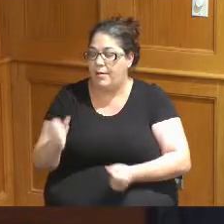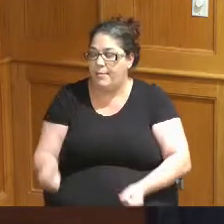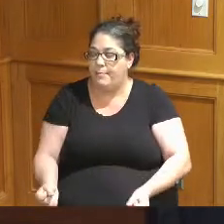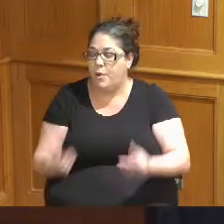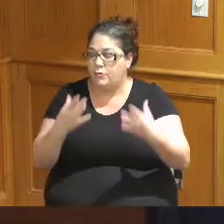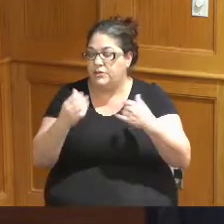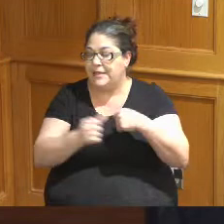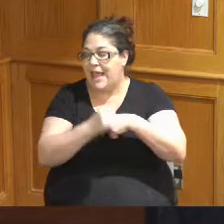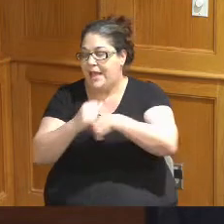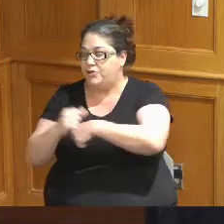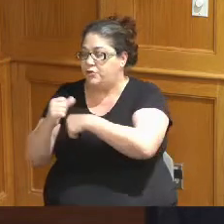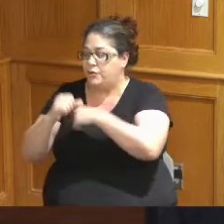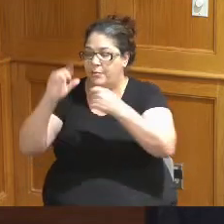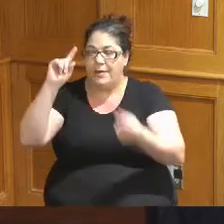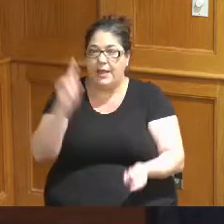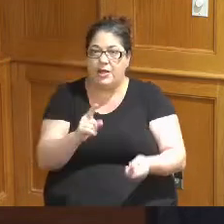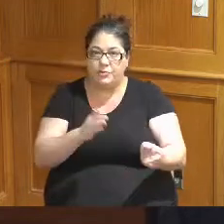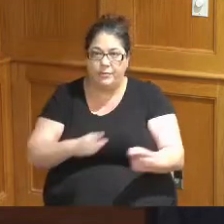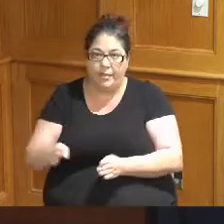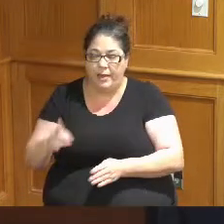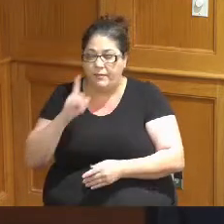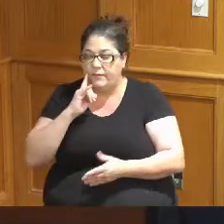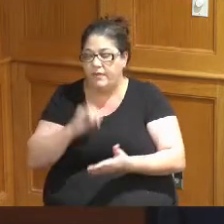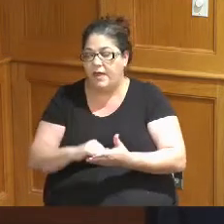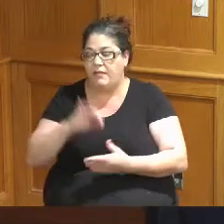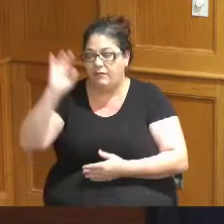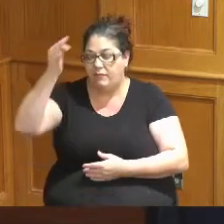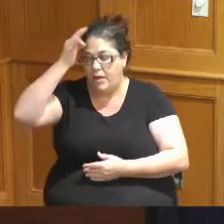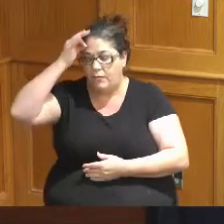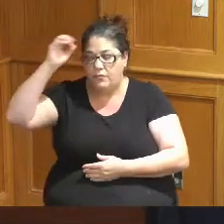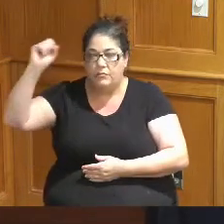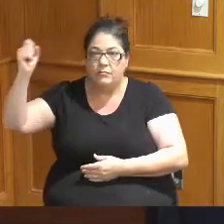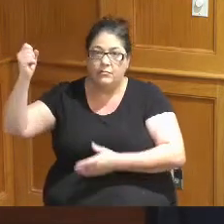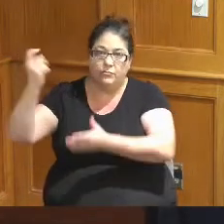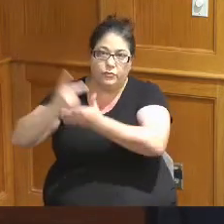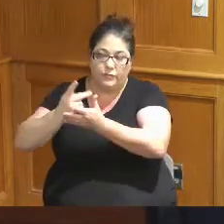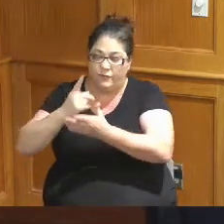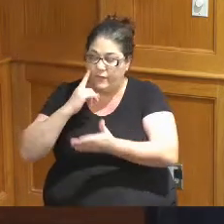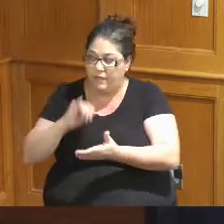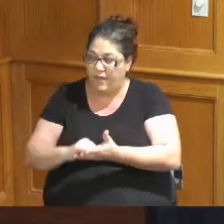plan that's been approved by the federal government as we discussed a little earlier